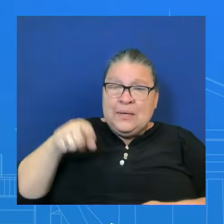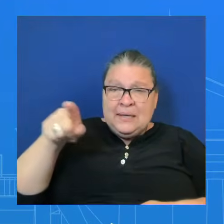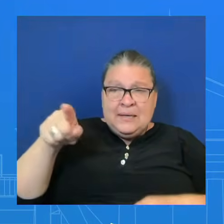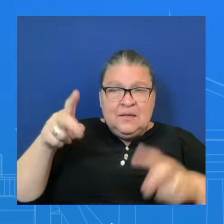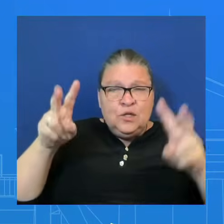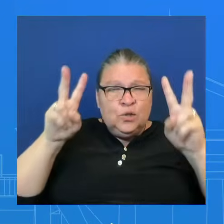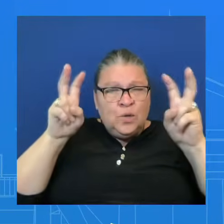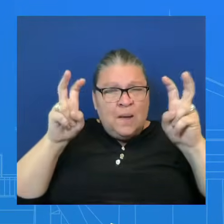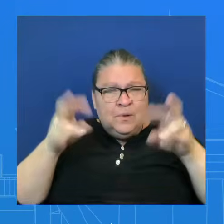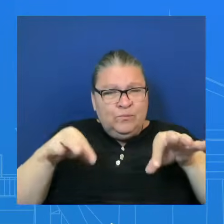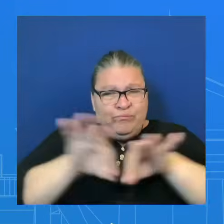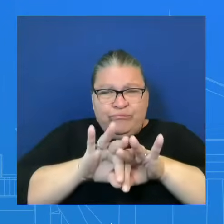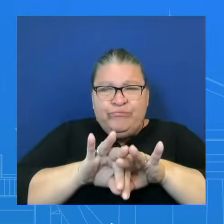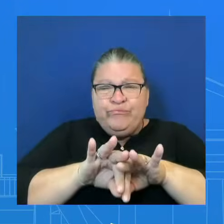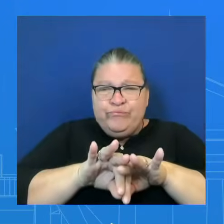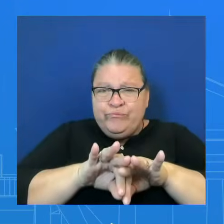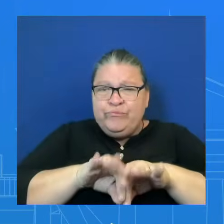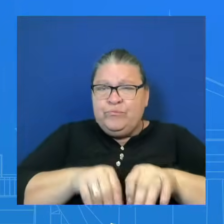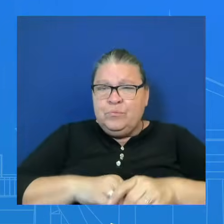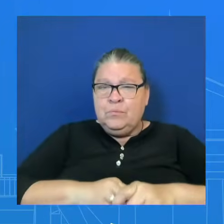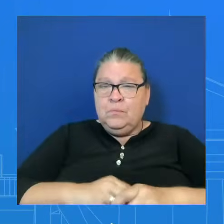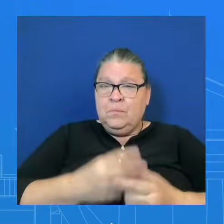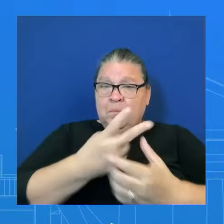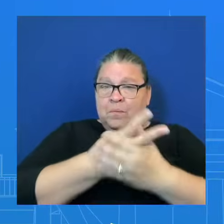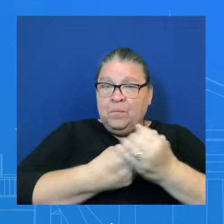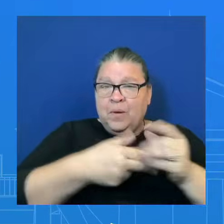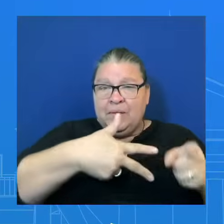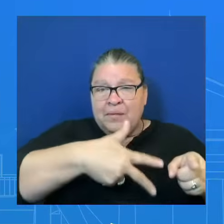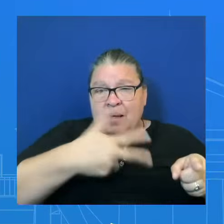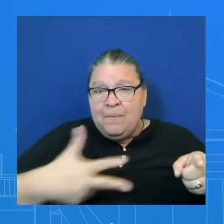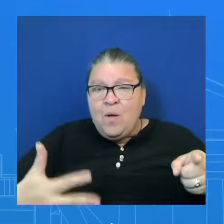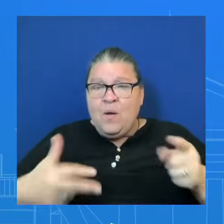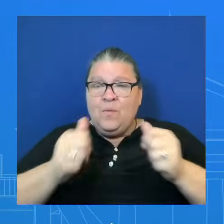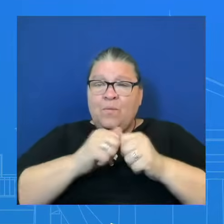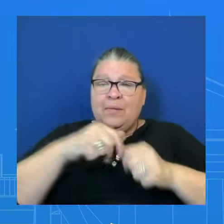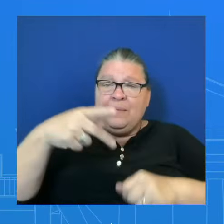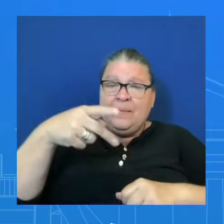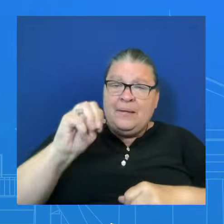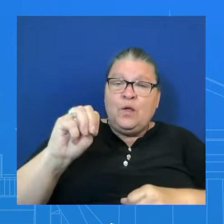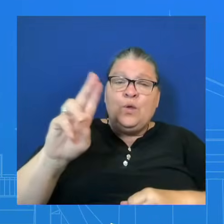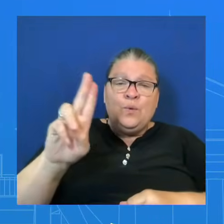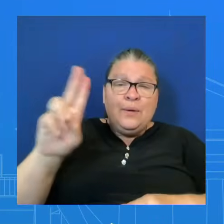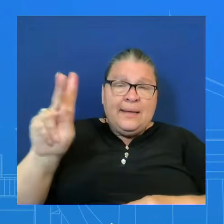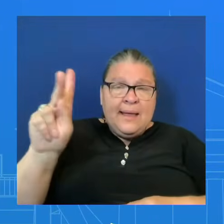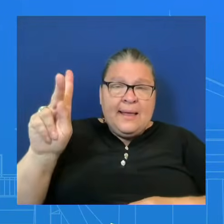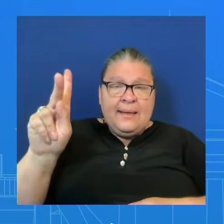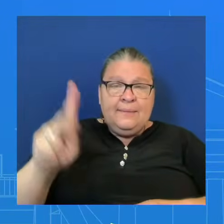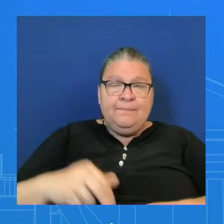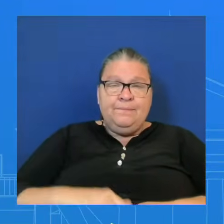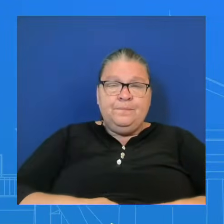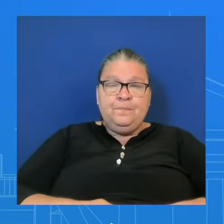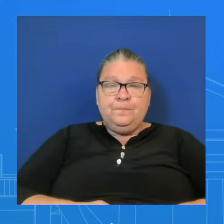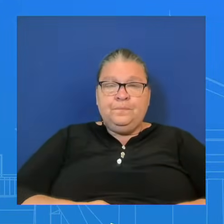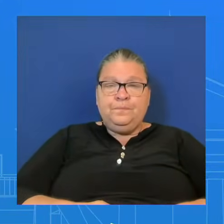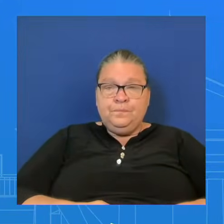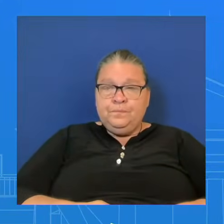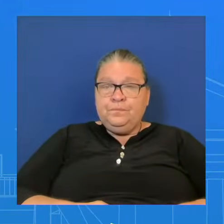when you consider the President's investment -- the United States and allies' investment in Ukraine -- does the President want to see Ukraine